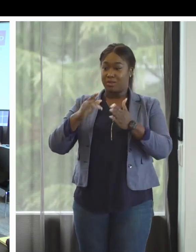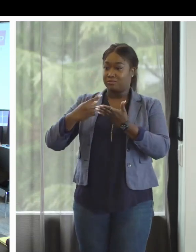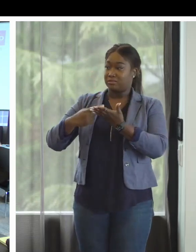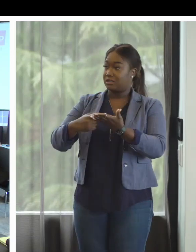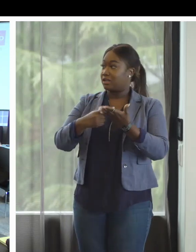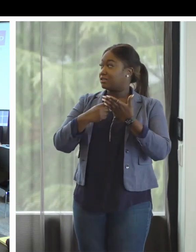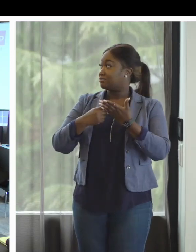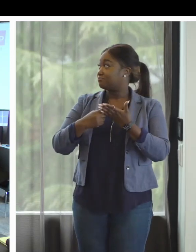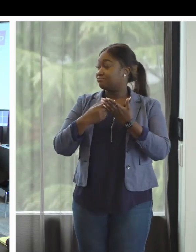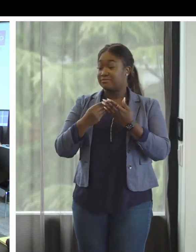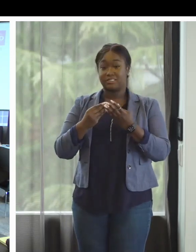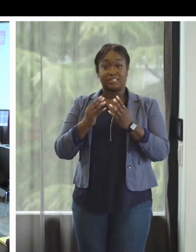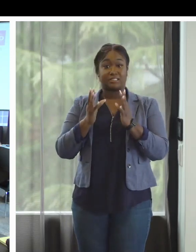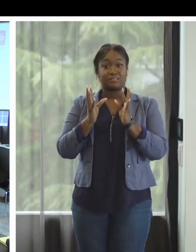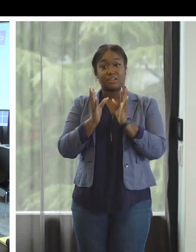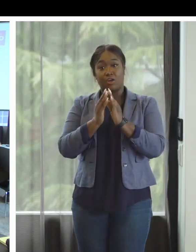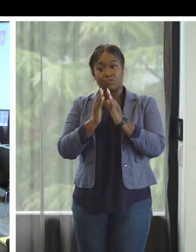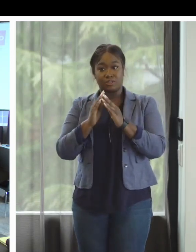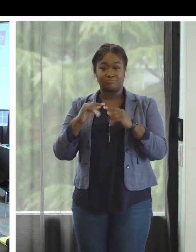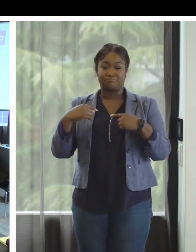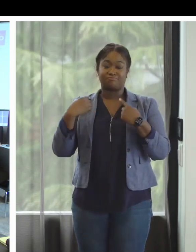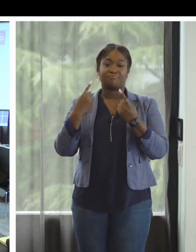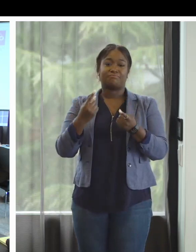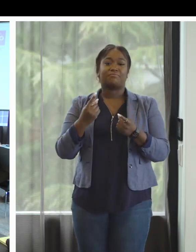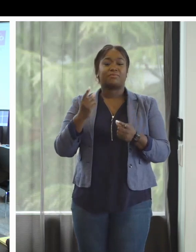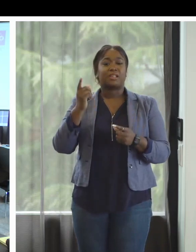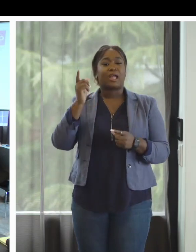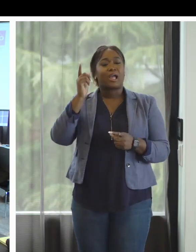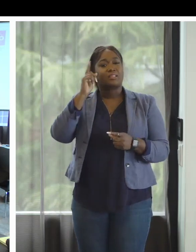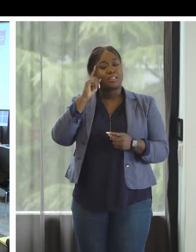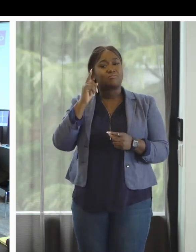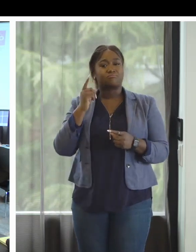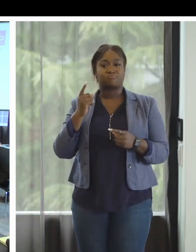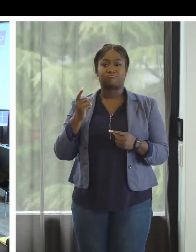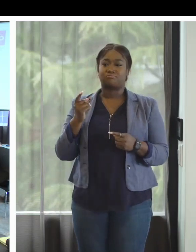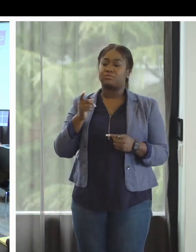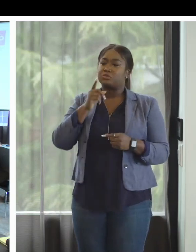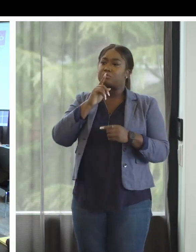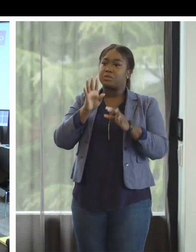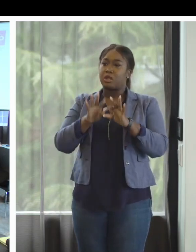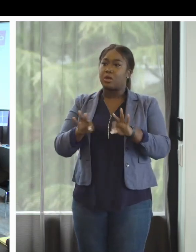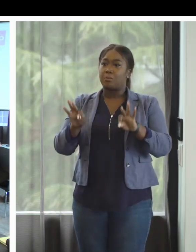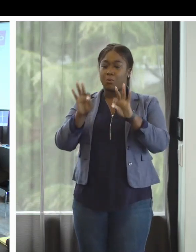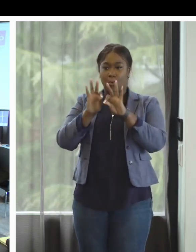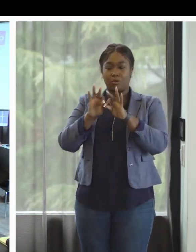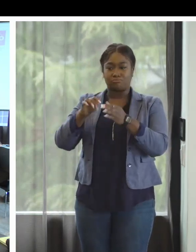think it's really important to data standards it's